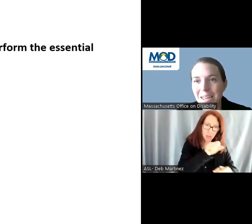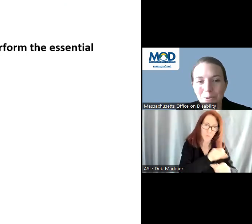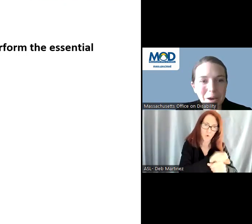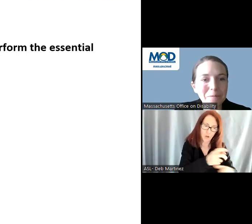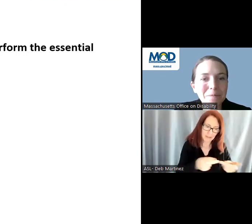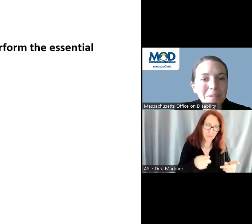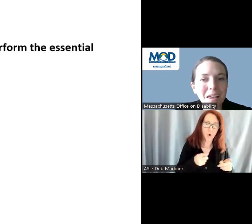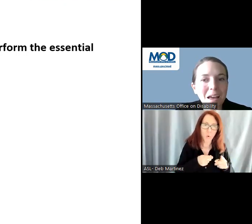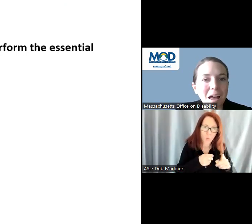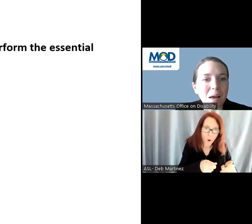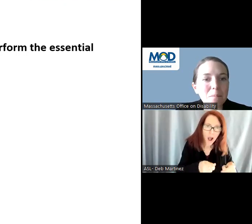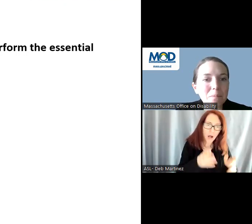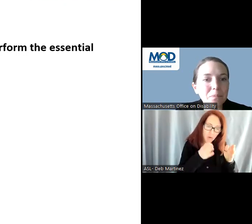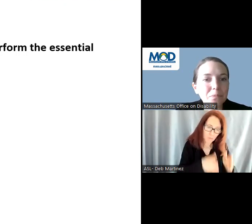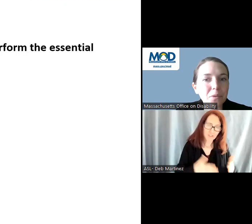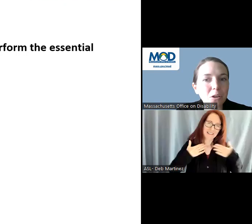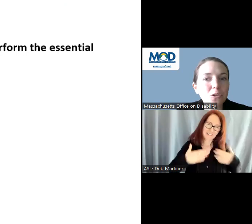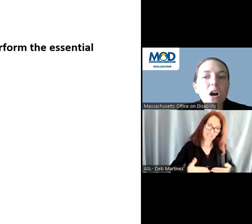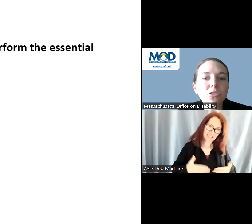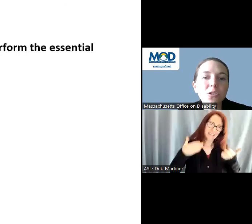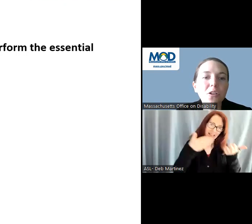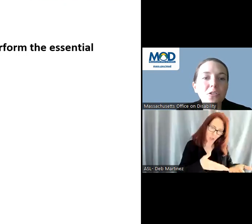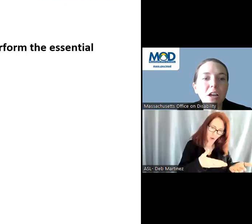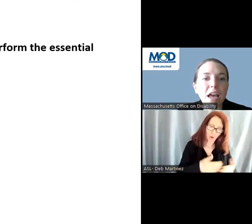Thank you Camille you're also going to look at